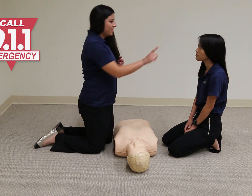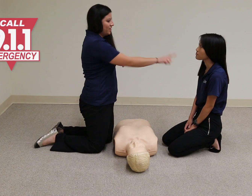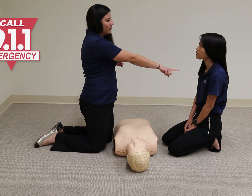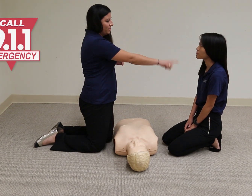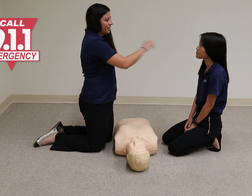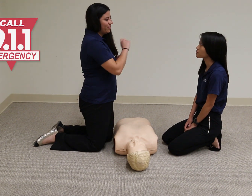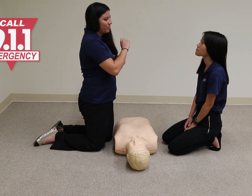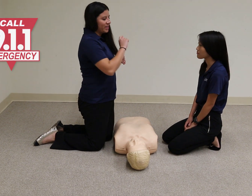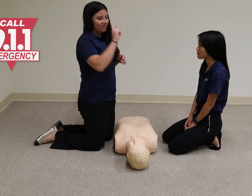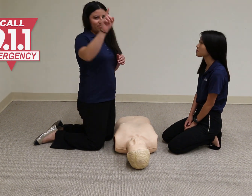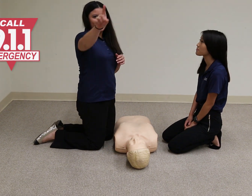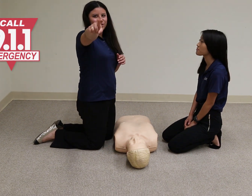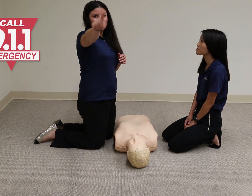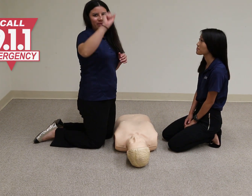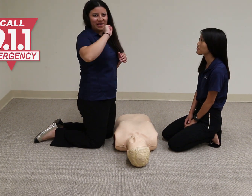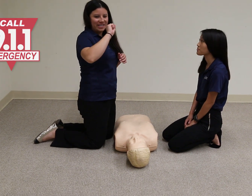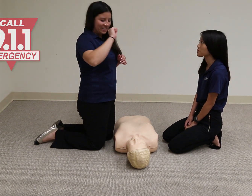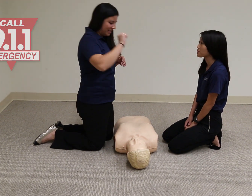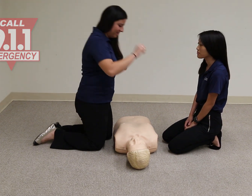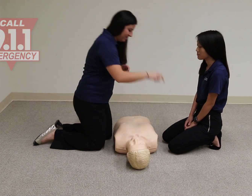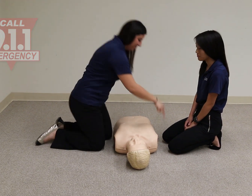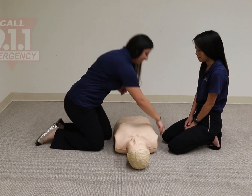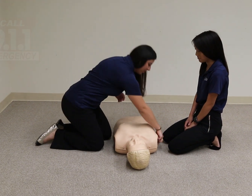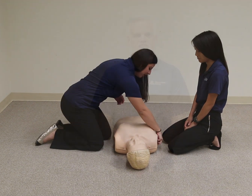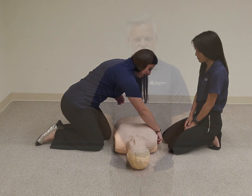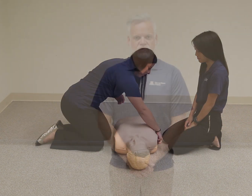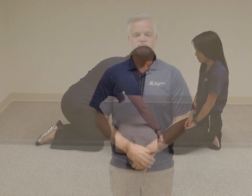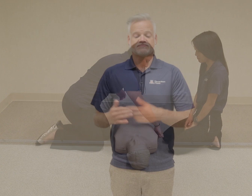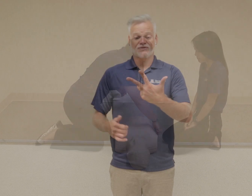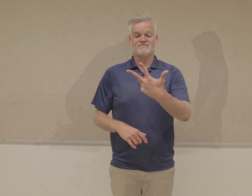You, call 9-1-1 and you get me an AED.